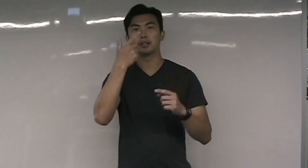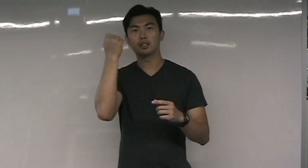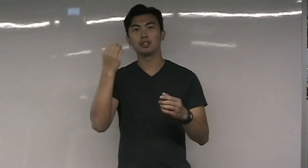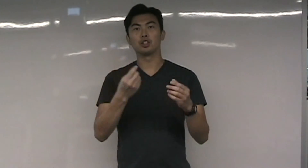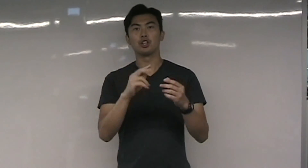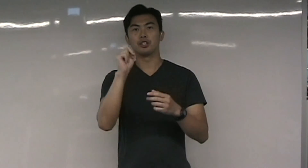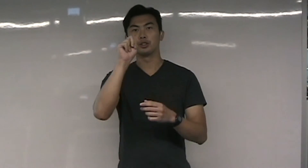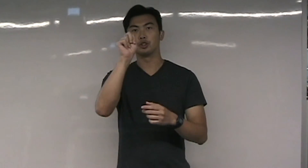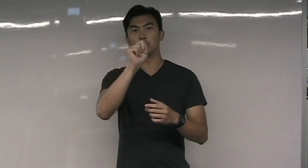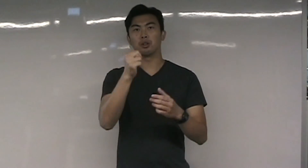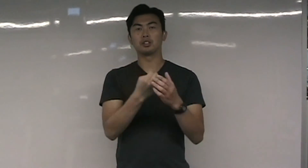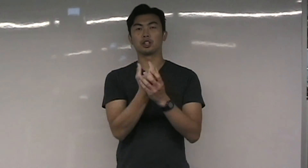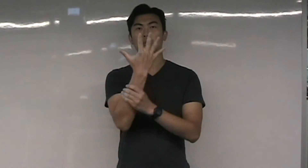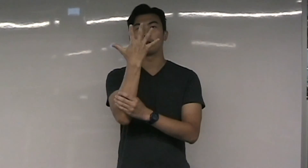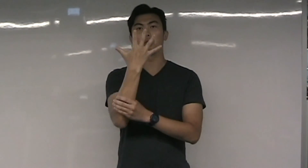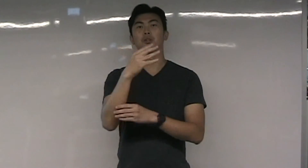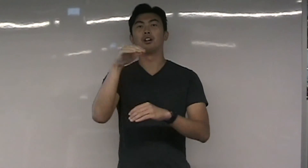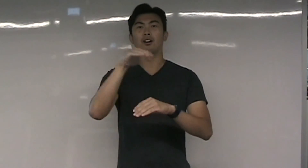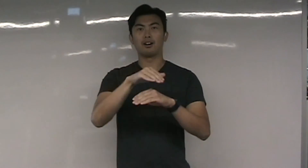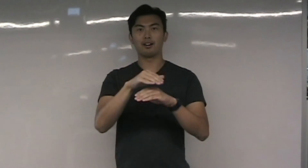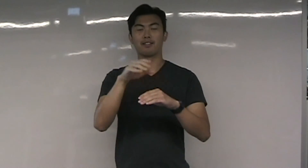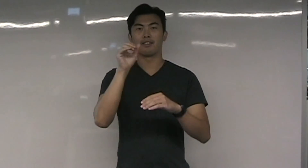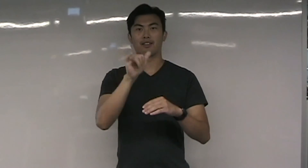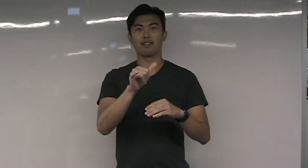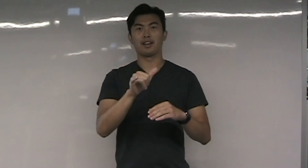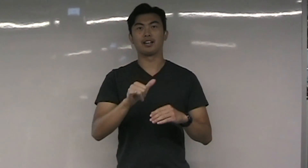This is because neurons successfully grew on it.